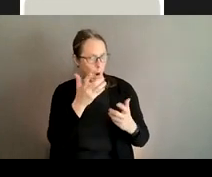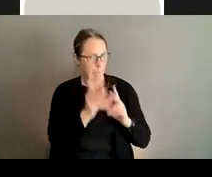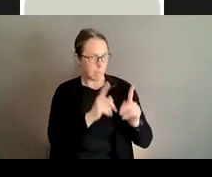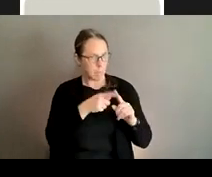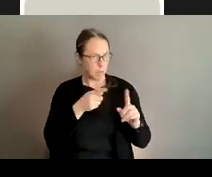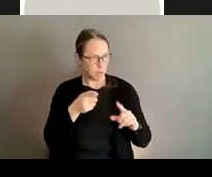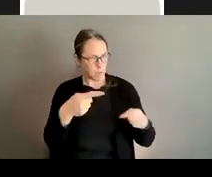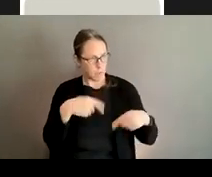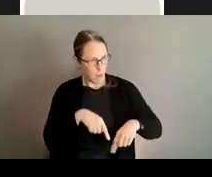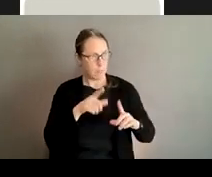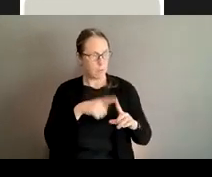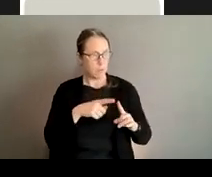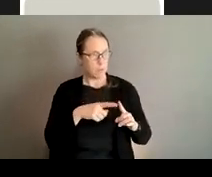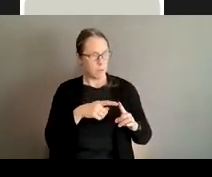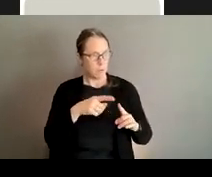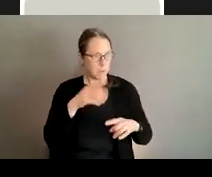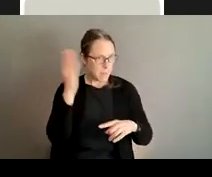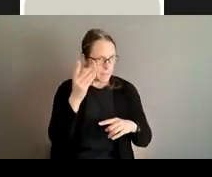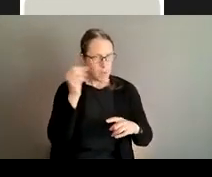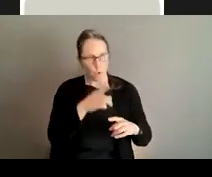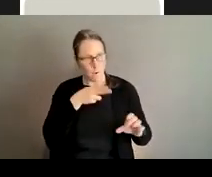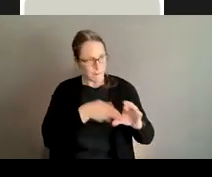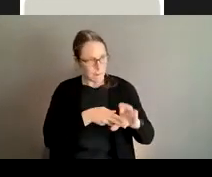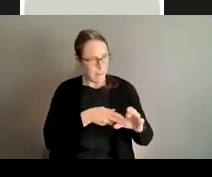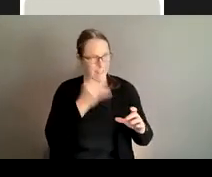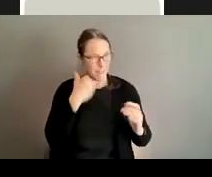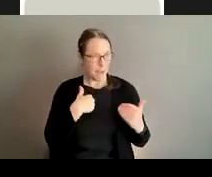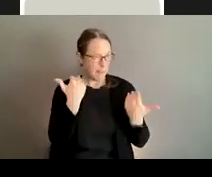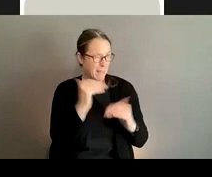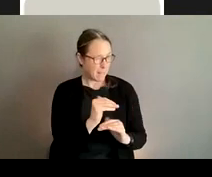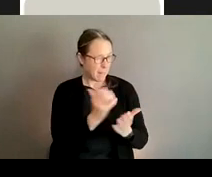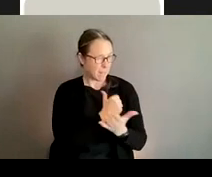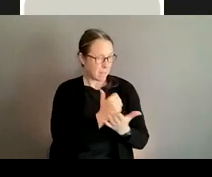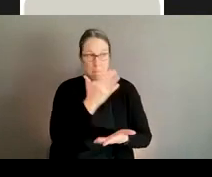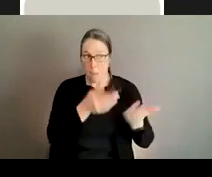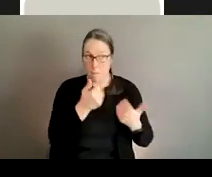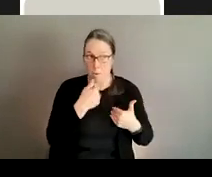disability, et cetera. And you have a great topic but can't afford to attend?"